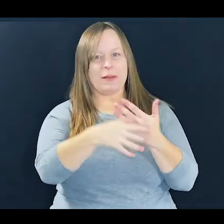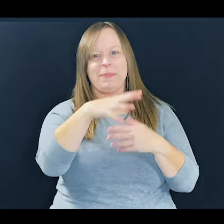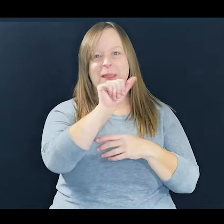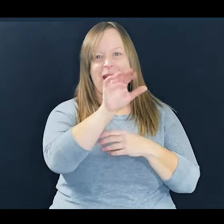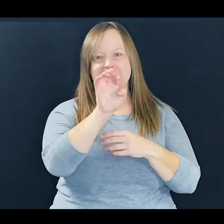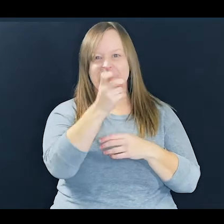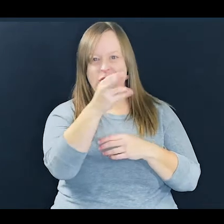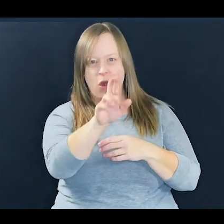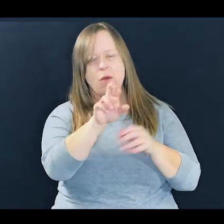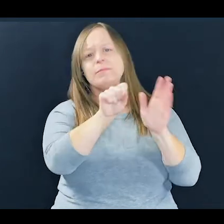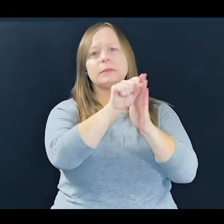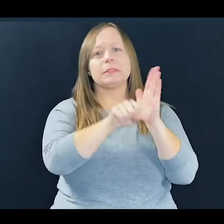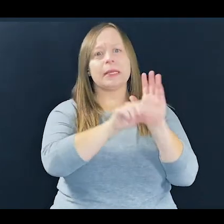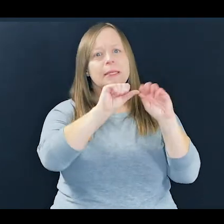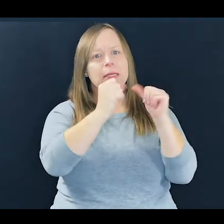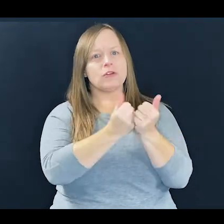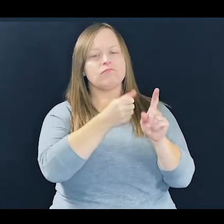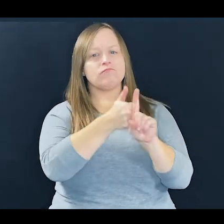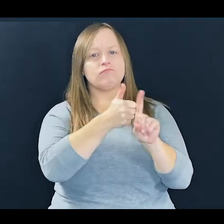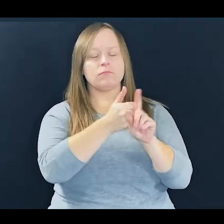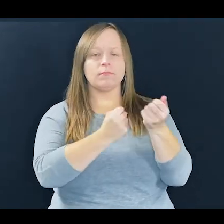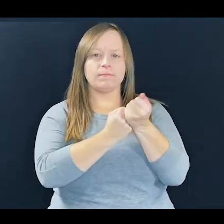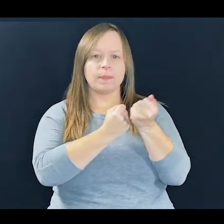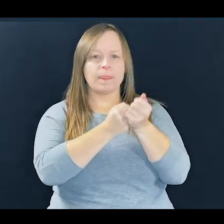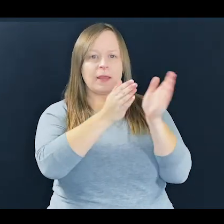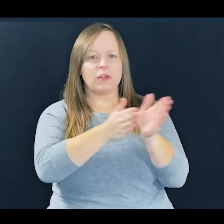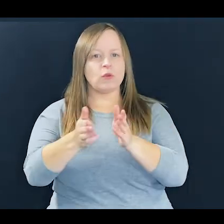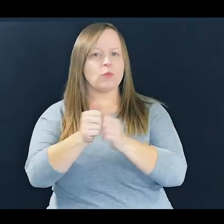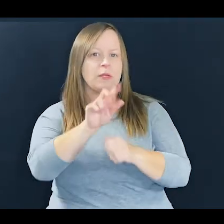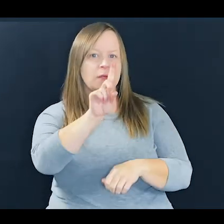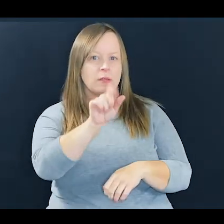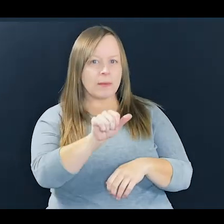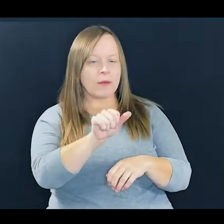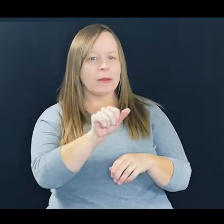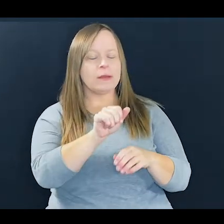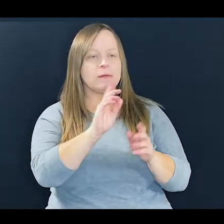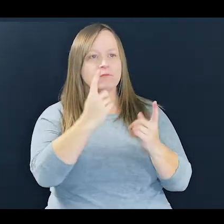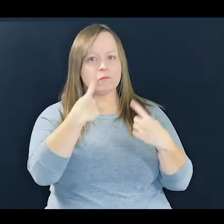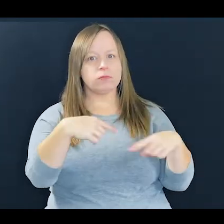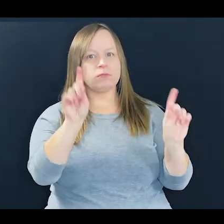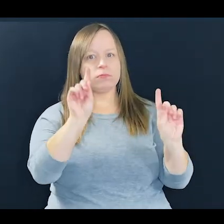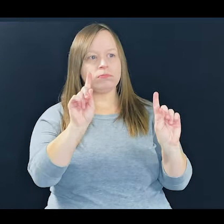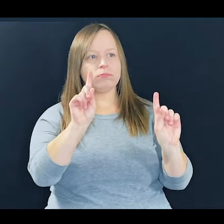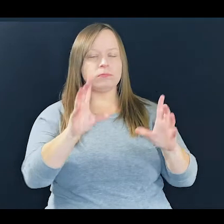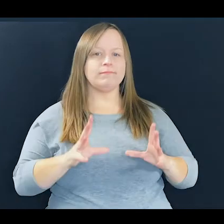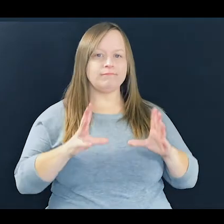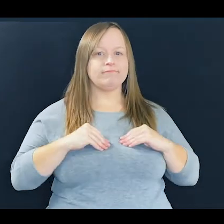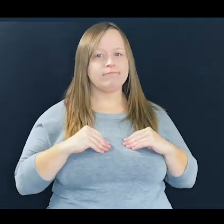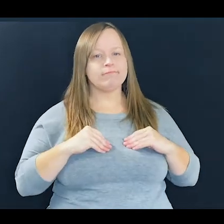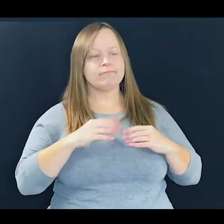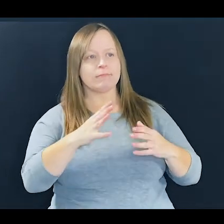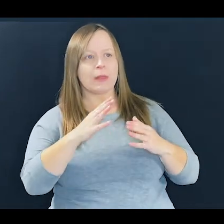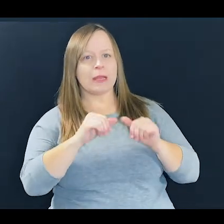ACCES-VR is a state agency that assists individuals with disabilities to achieve, obtain, and maintain employment